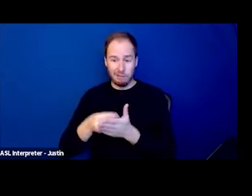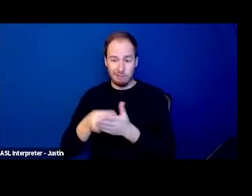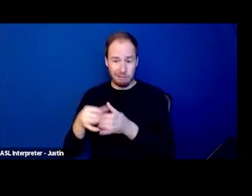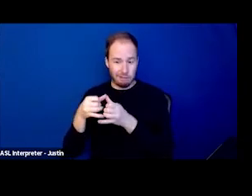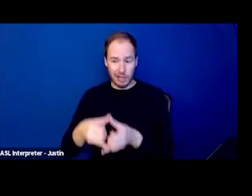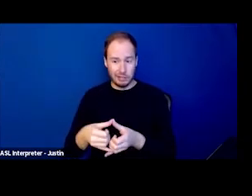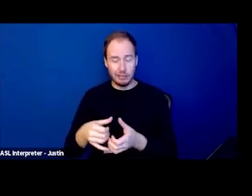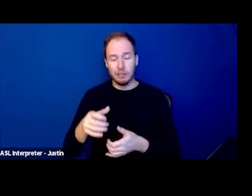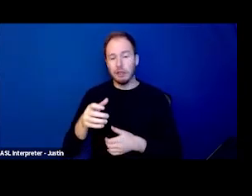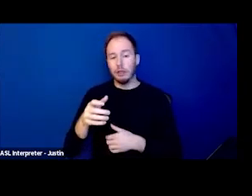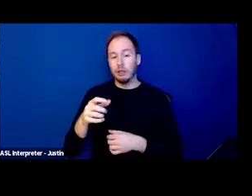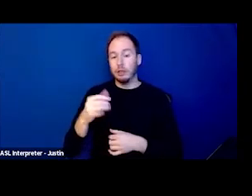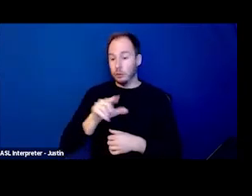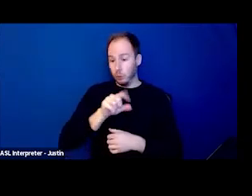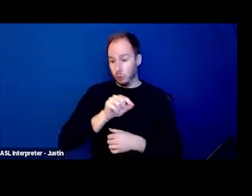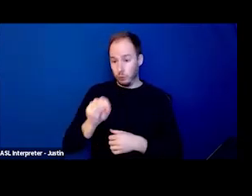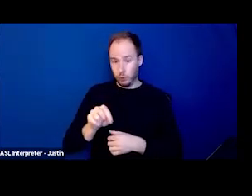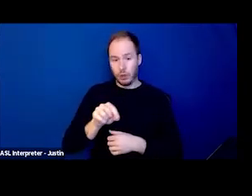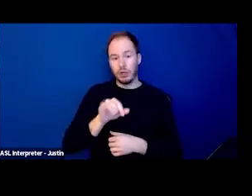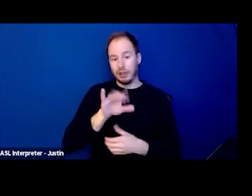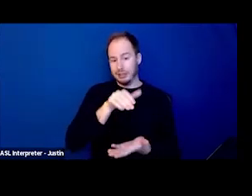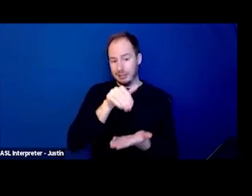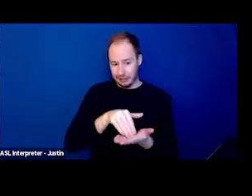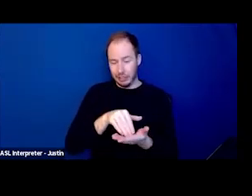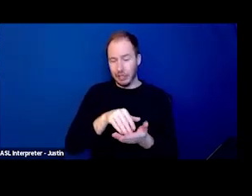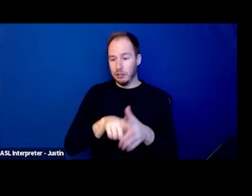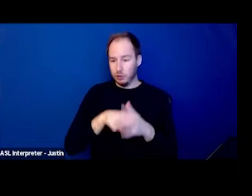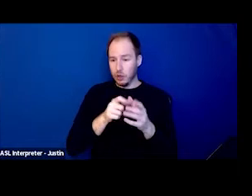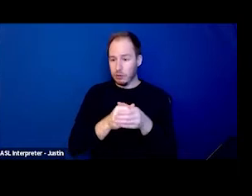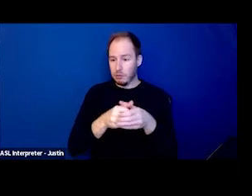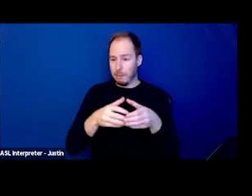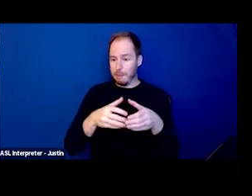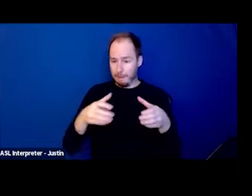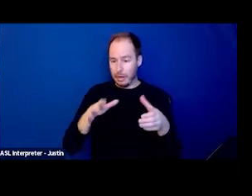In 2020 Lifeline center started expanding primary coverage across the state.